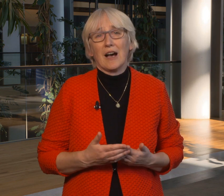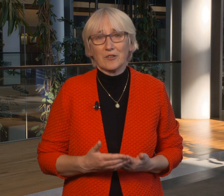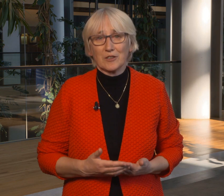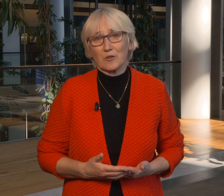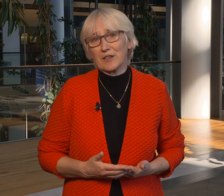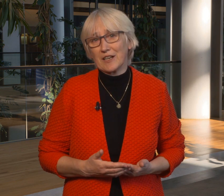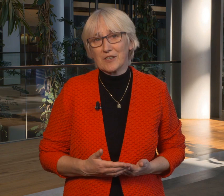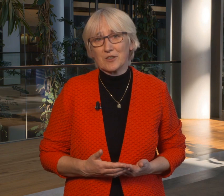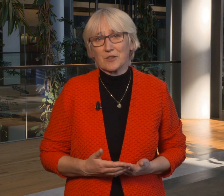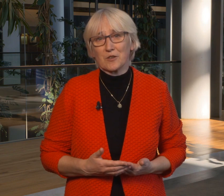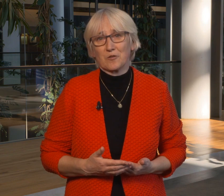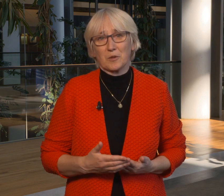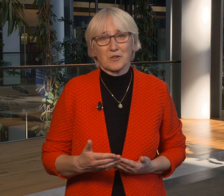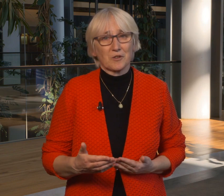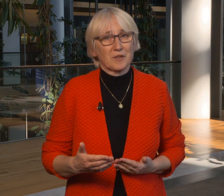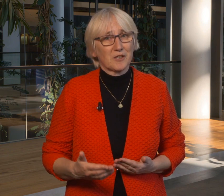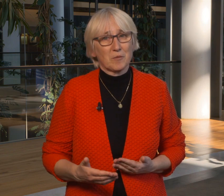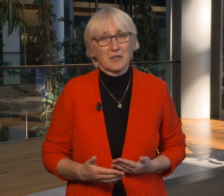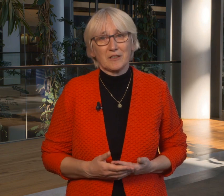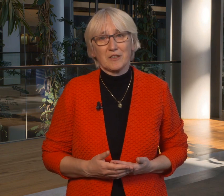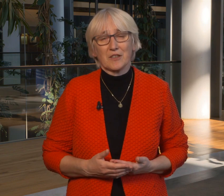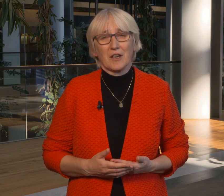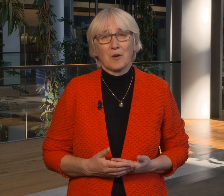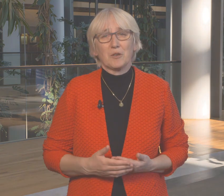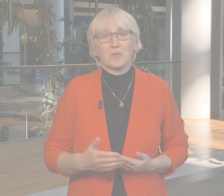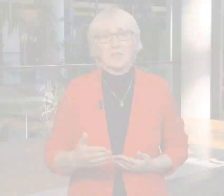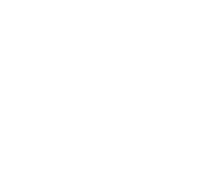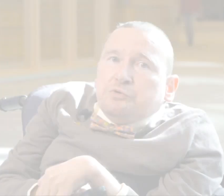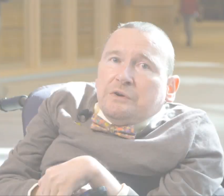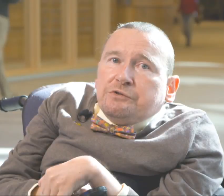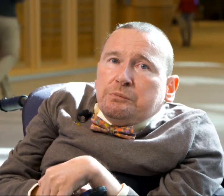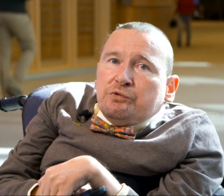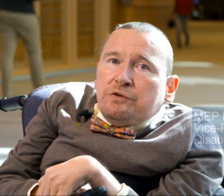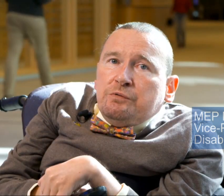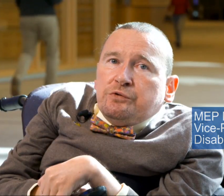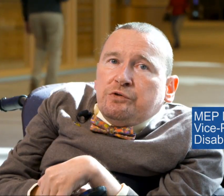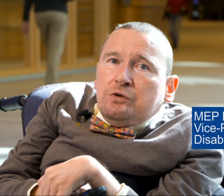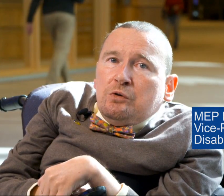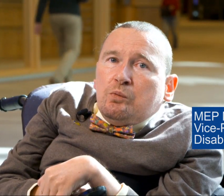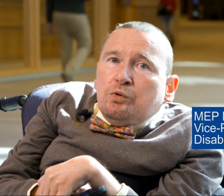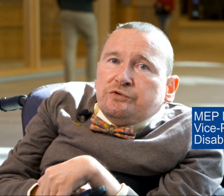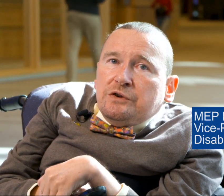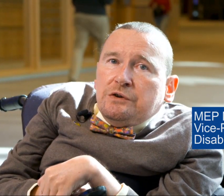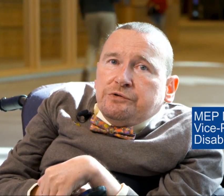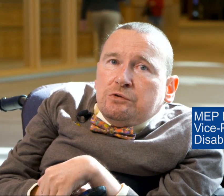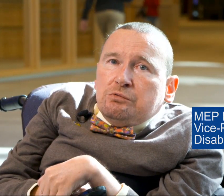100 organisations of persons with disabilities. Through reports, amendments,